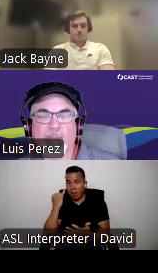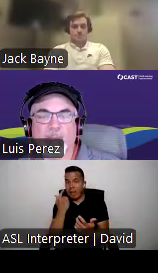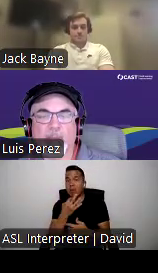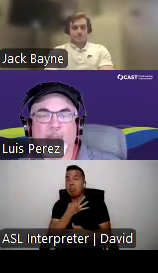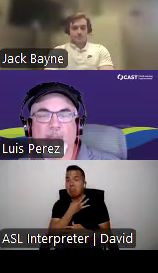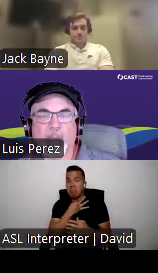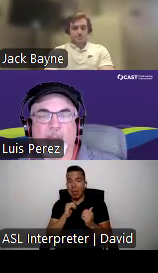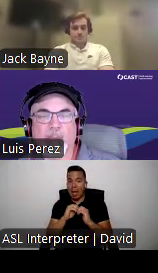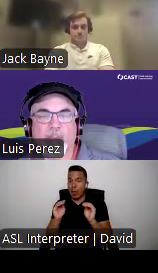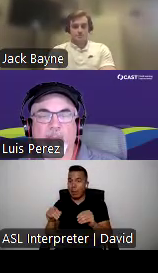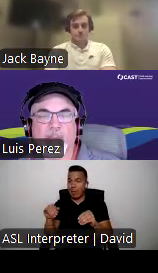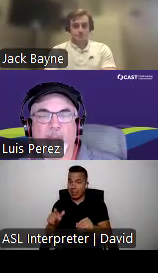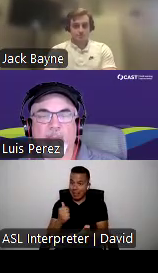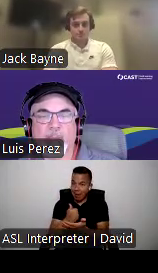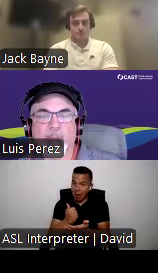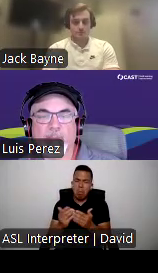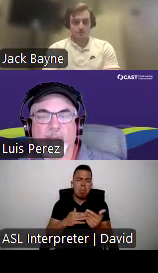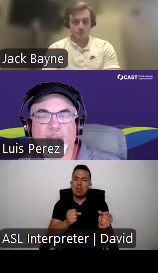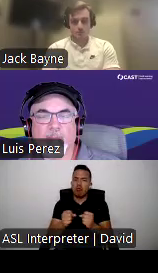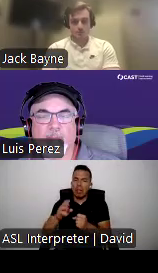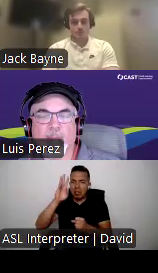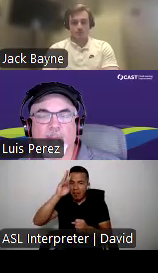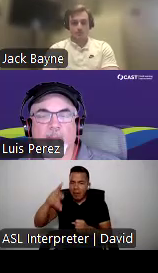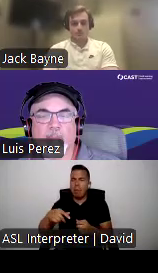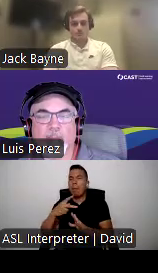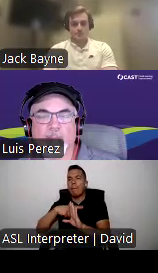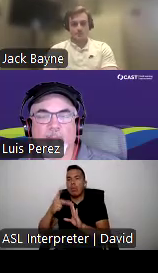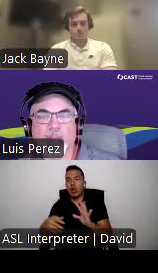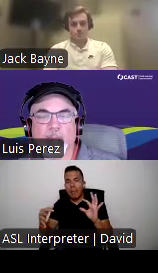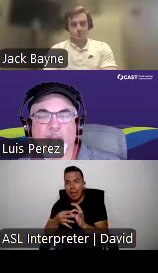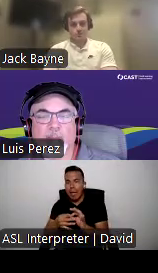and you want assistance. whether it's strategy development, program alignment, capacity building,